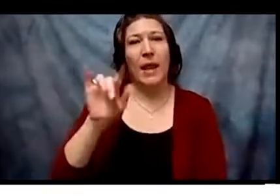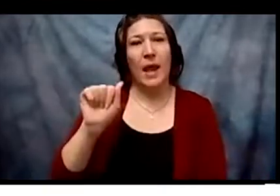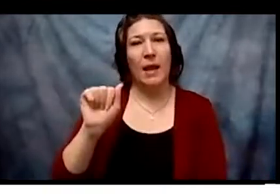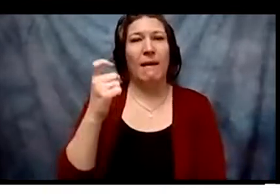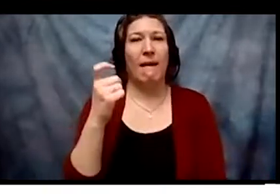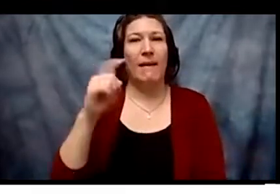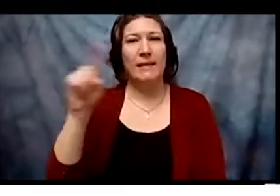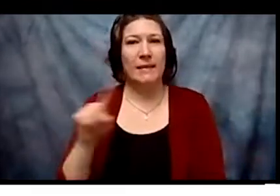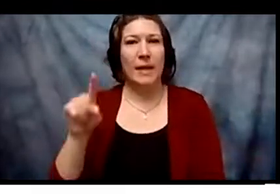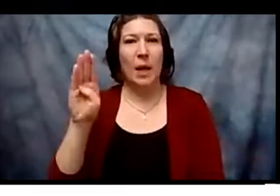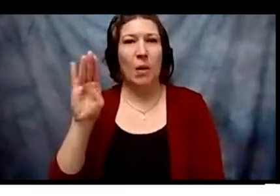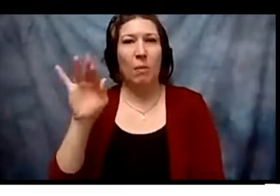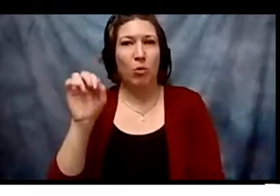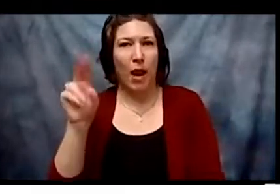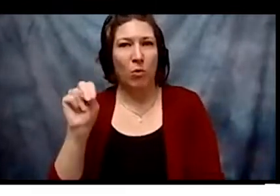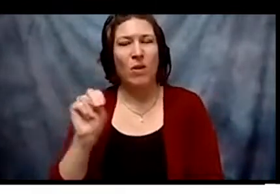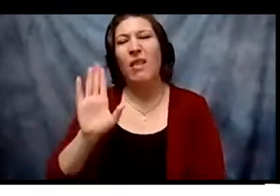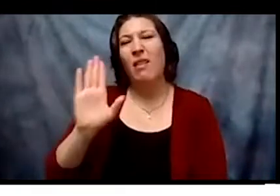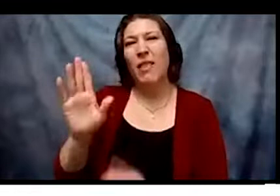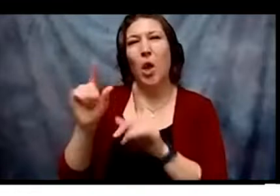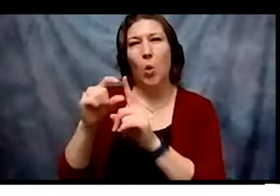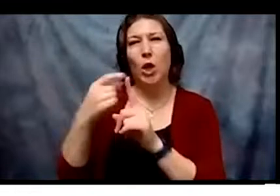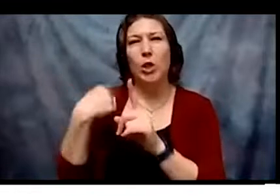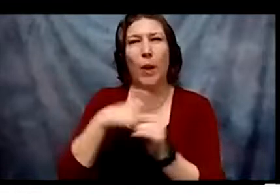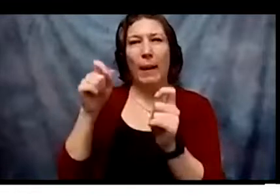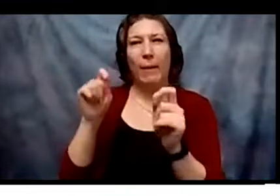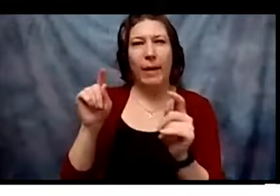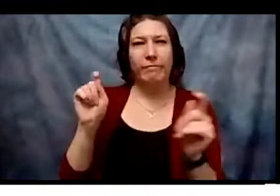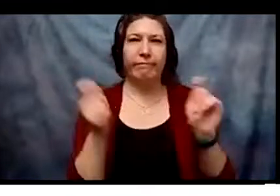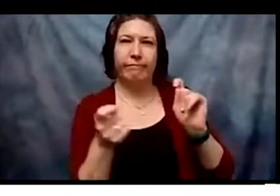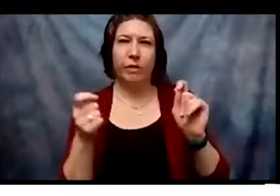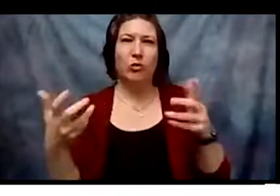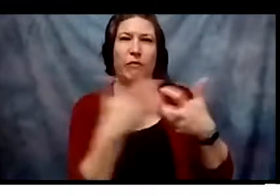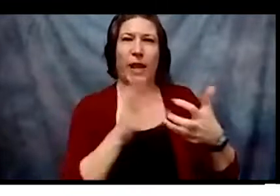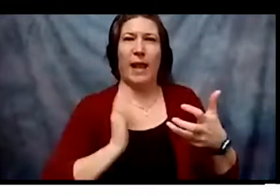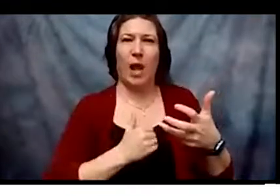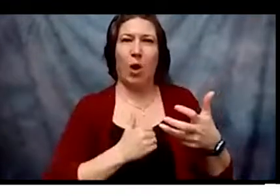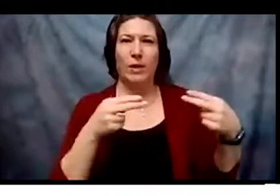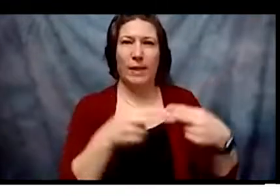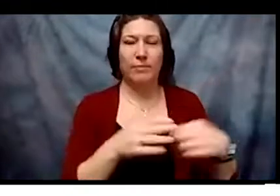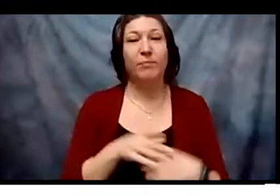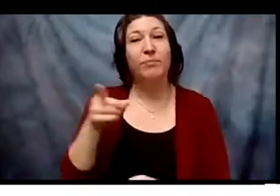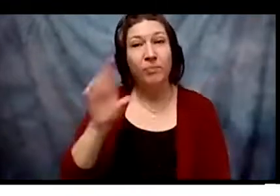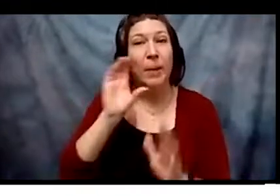slightly to fit our time. We show a picture of Lydia Brown on the slide.